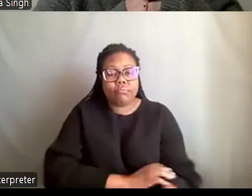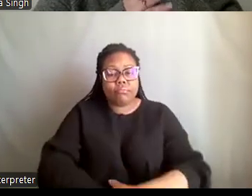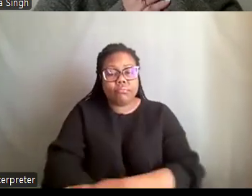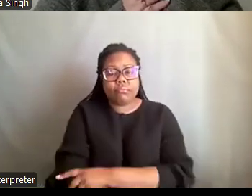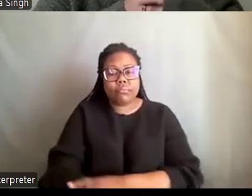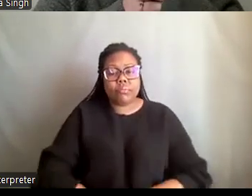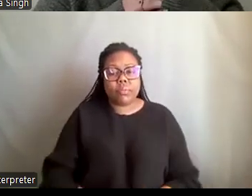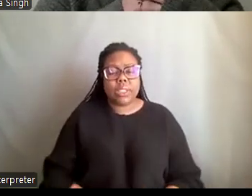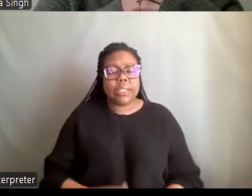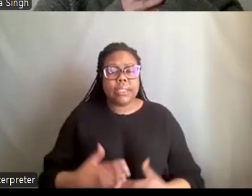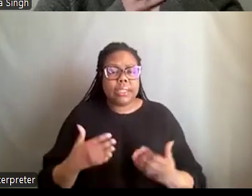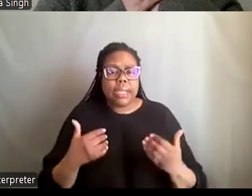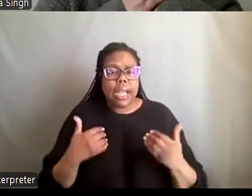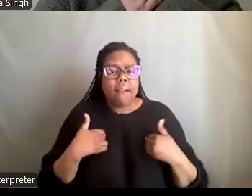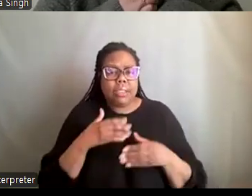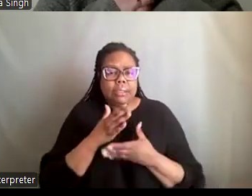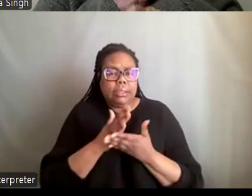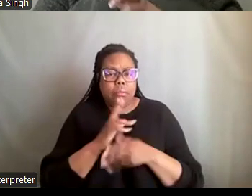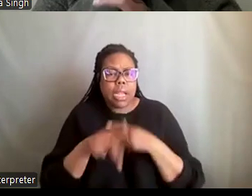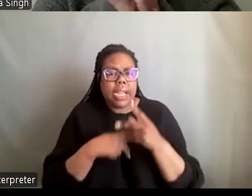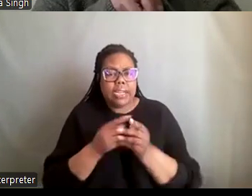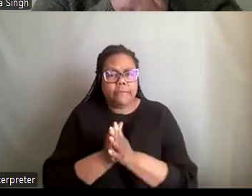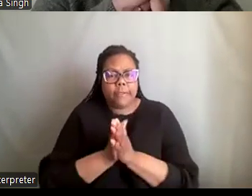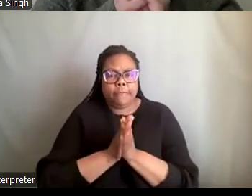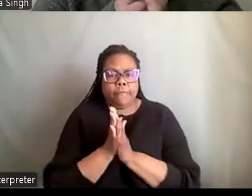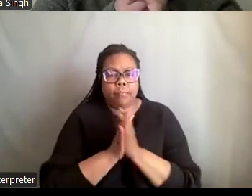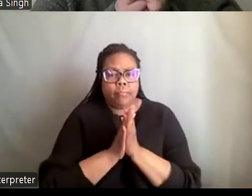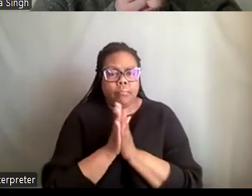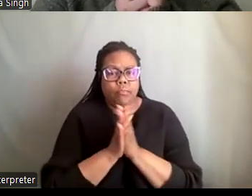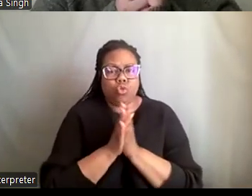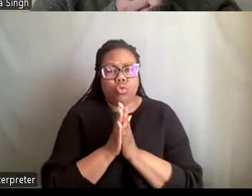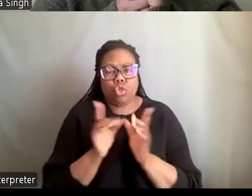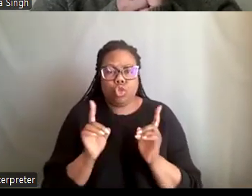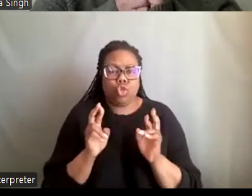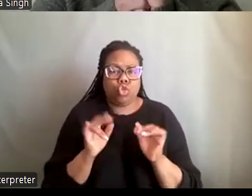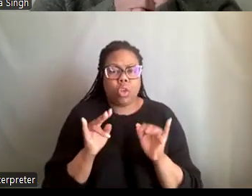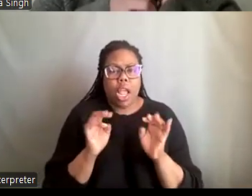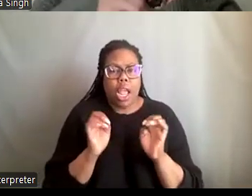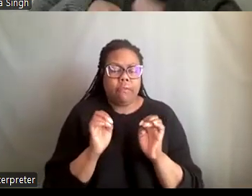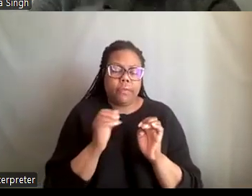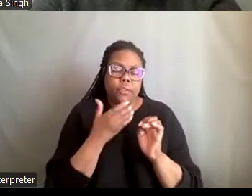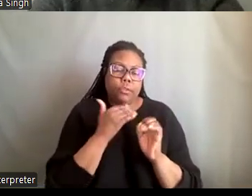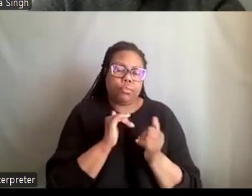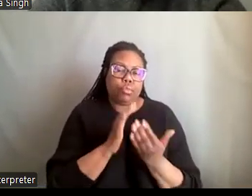So I think having some sort of drive is one way to take care